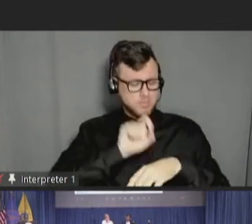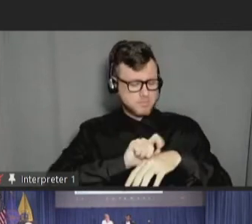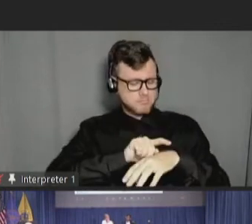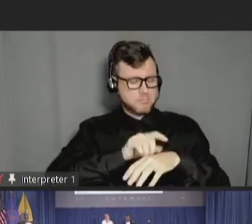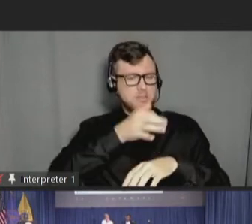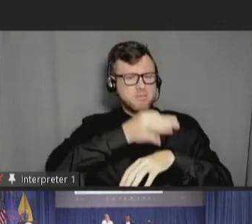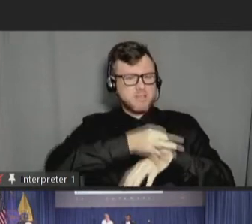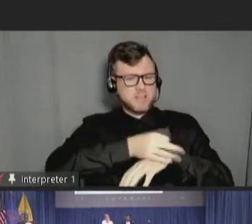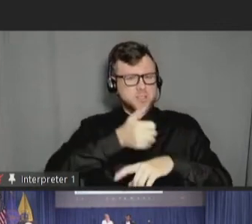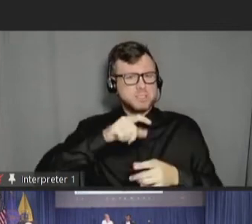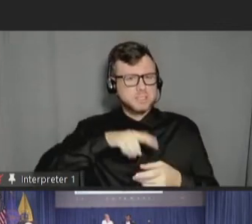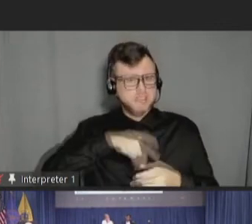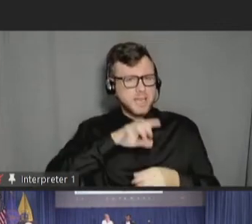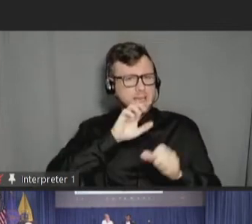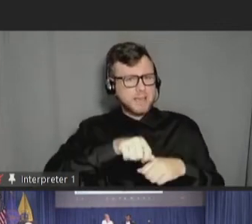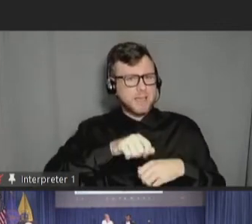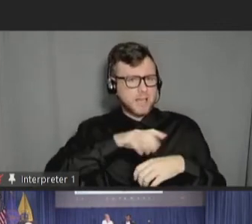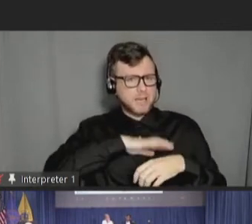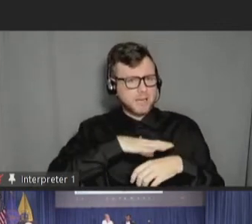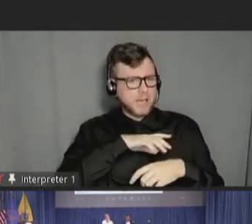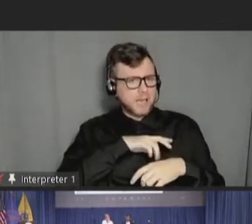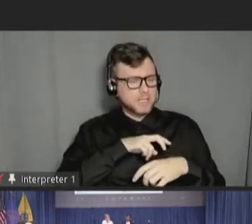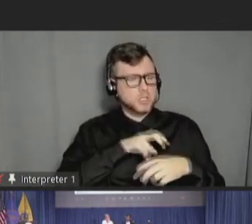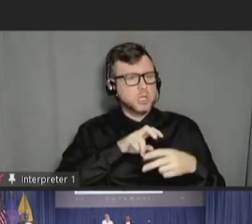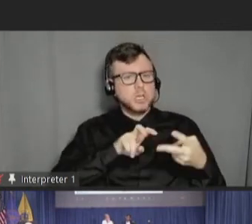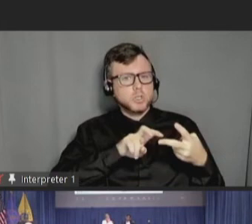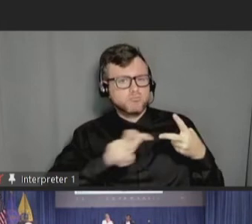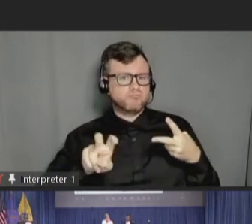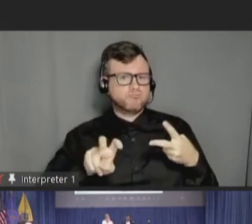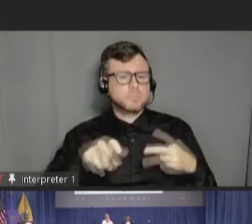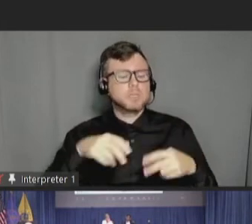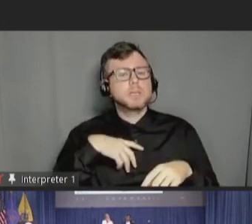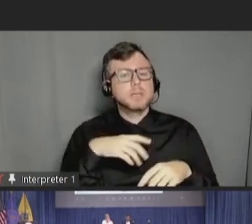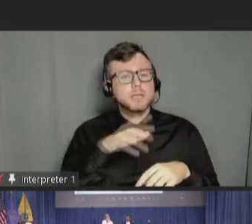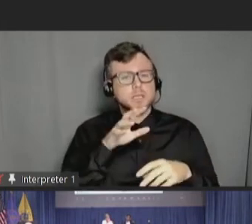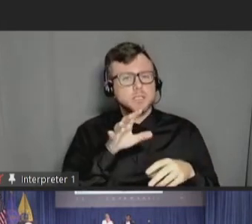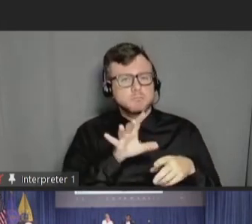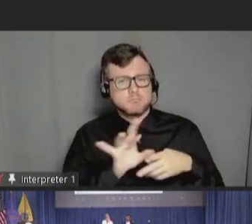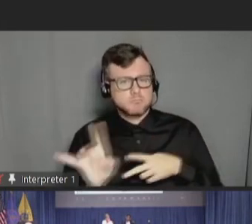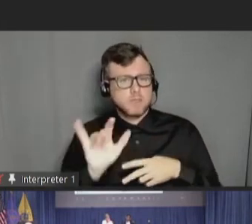And it should also inhibit dissemination to prevent outcomes such as neurosyphilis and